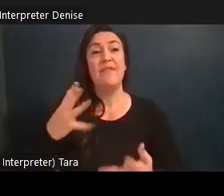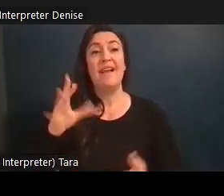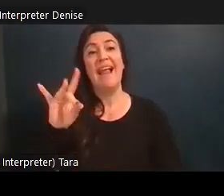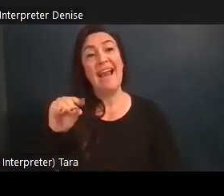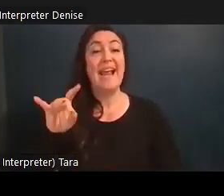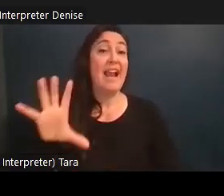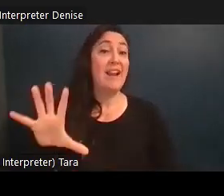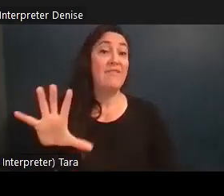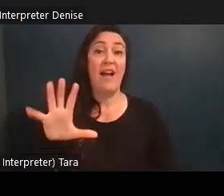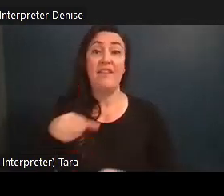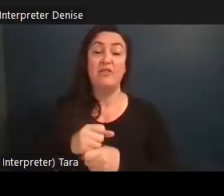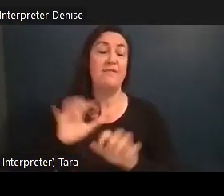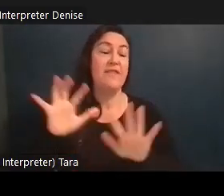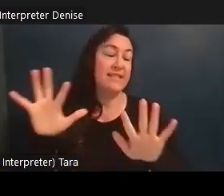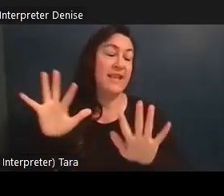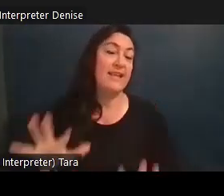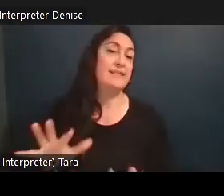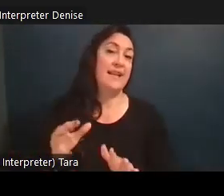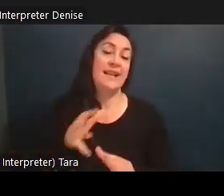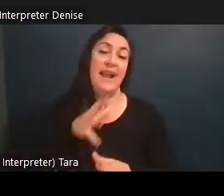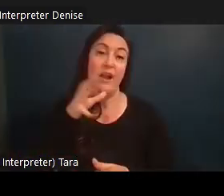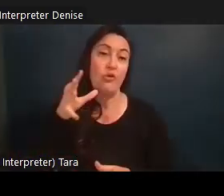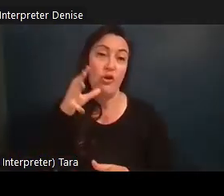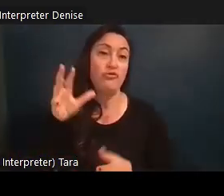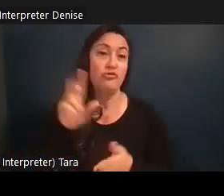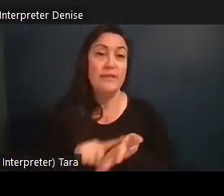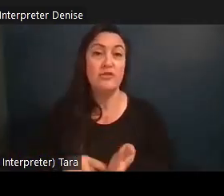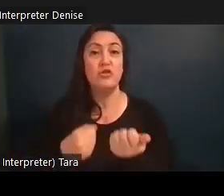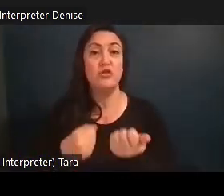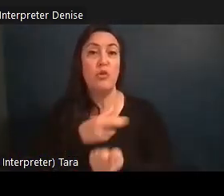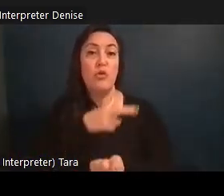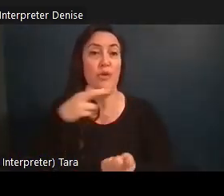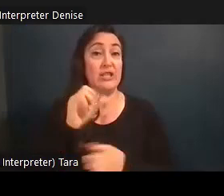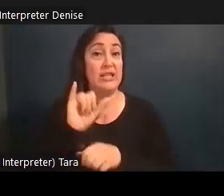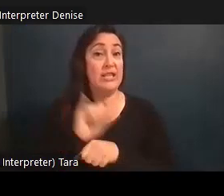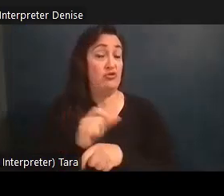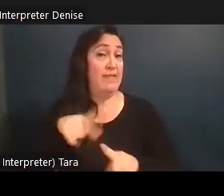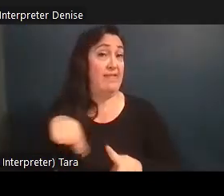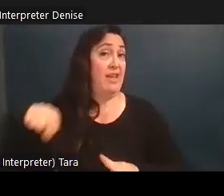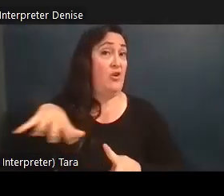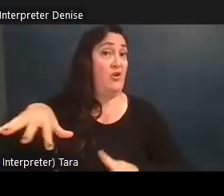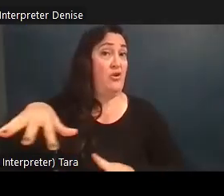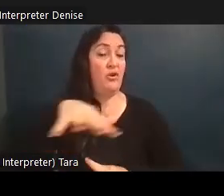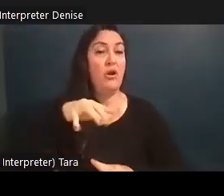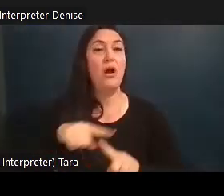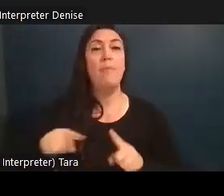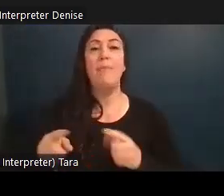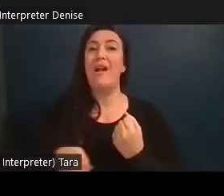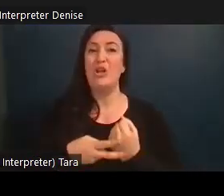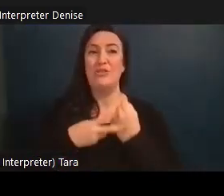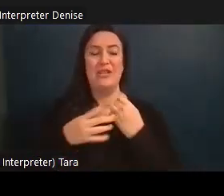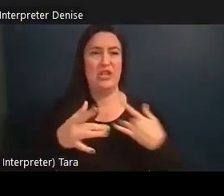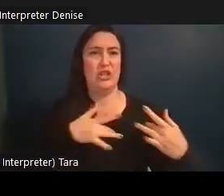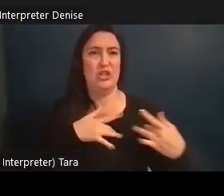research to support the ranching industry there. But conservation concerns over grassland, birds and vegetation